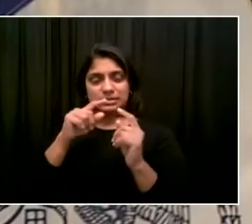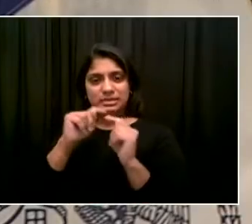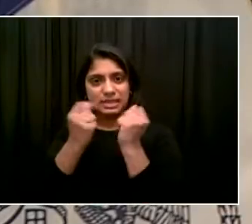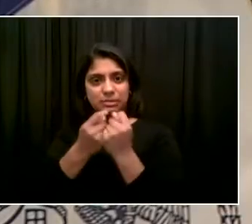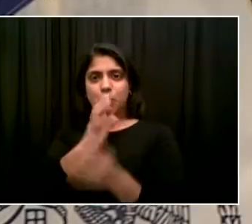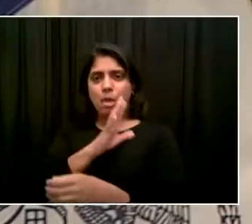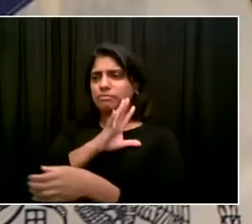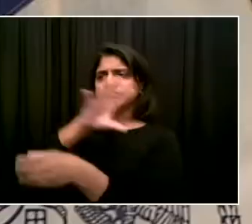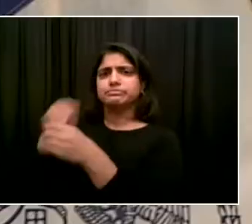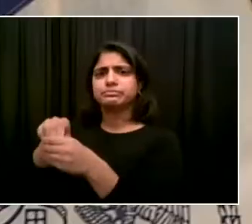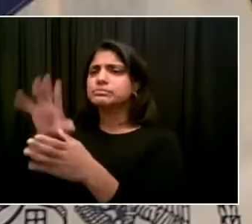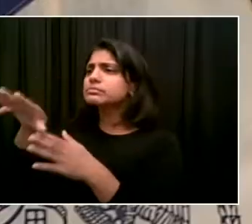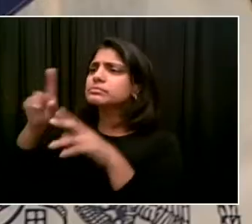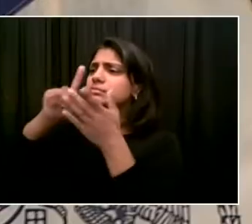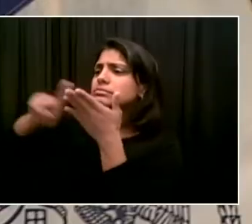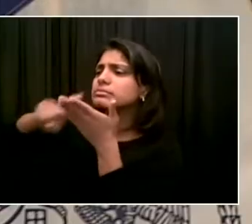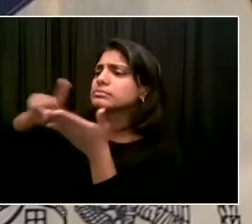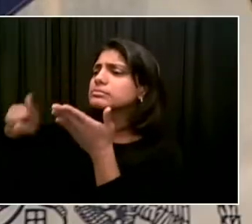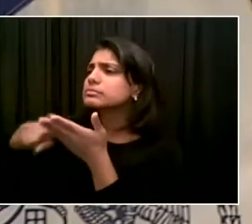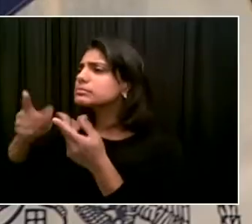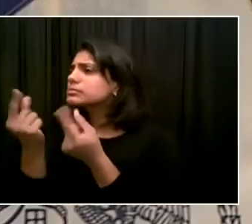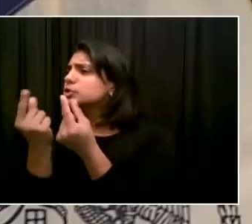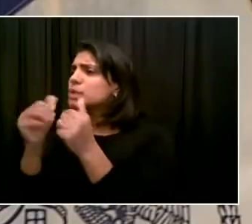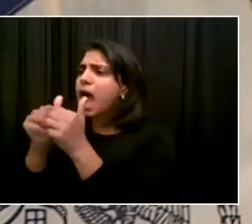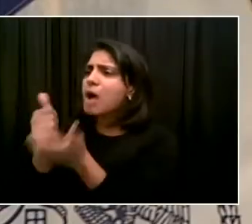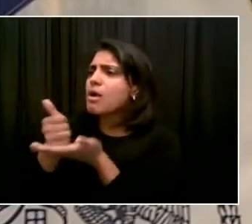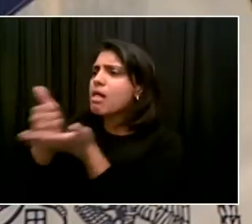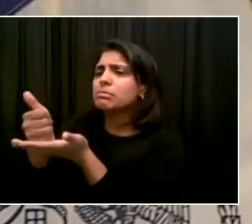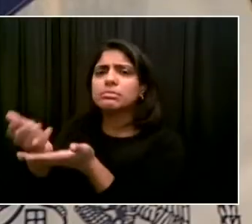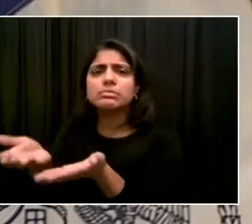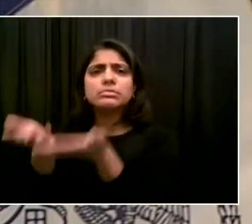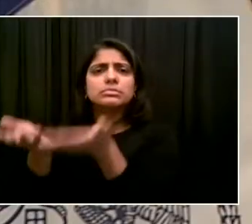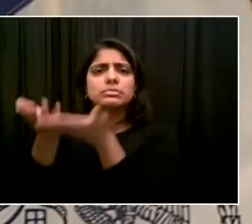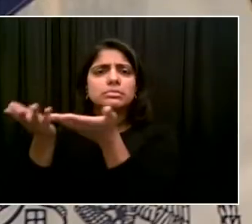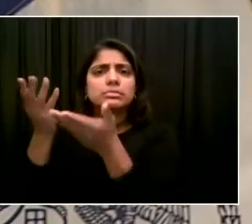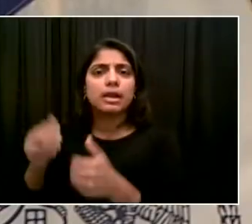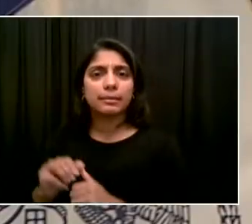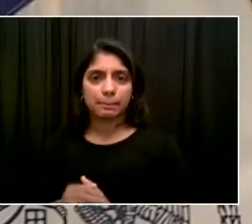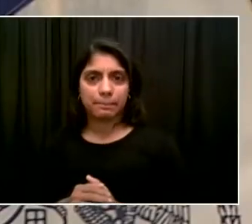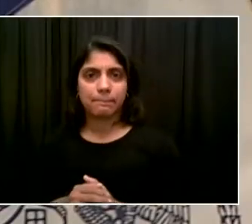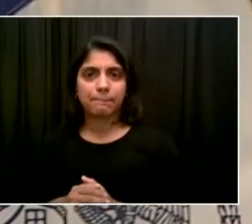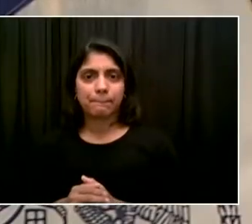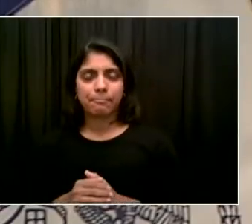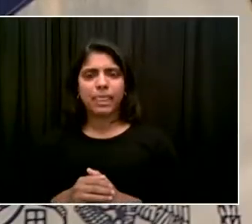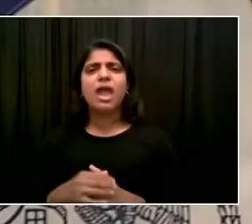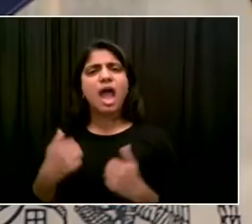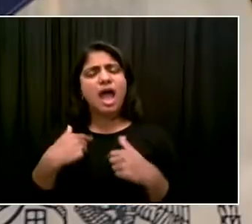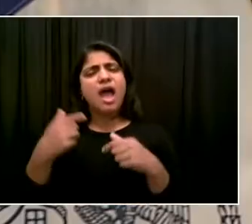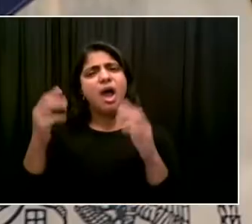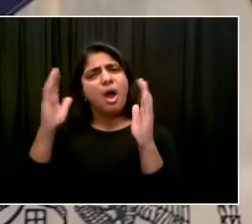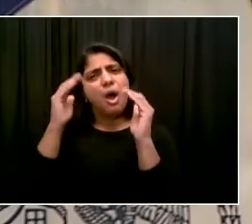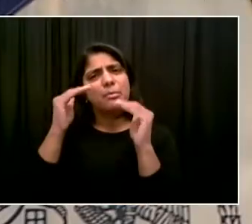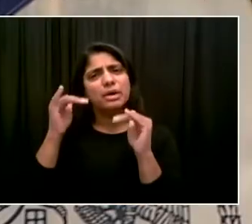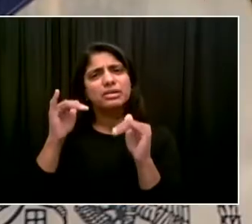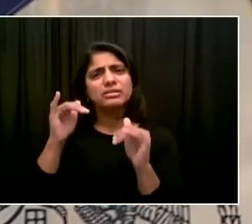IS WORKING AND MAKE SURE THERE ARE ADJUSTMENTS. I WANT TO BE VERY CLEAR ABOUT IT AND I THINK IT'S SOMETHING WE WON'T HAVE TO DO A LOT BUT IT IS AVAILABLE TO